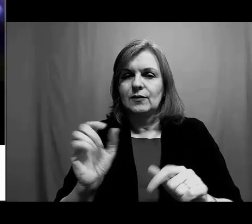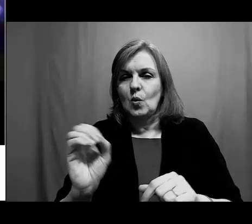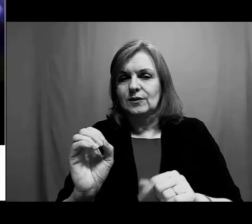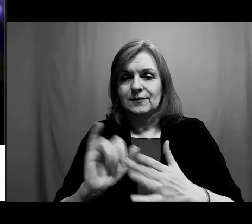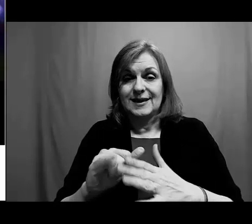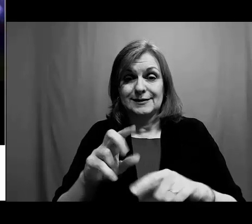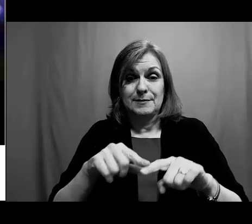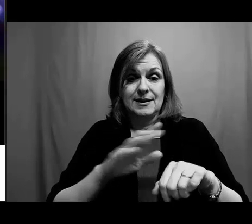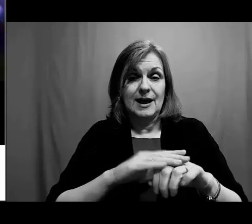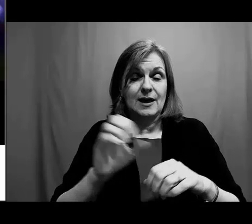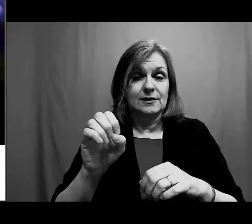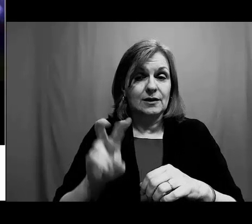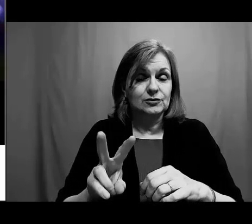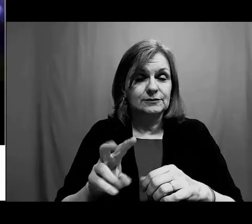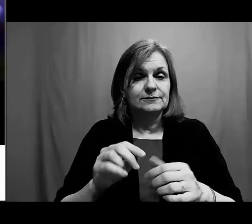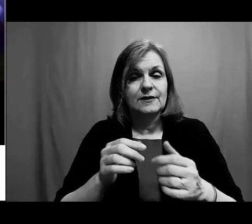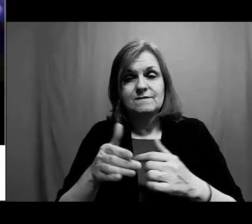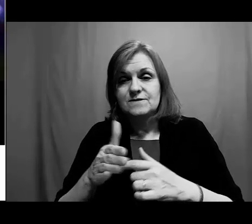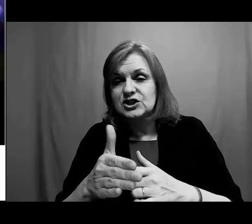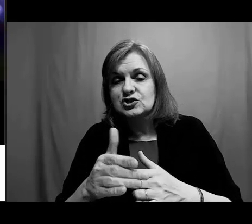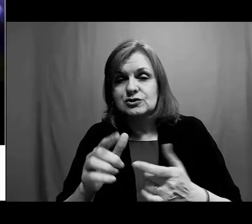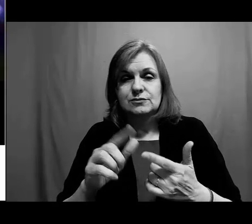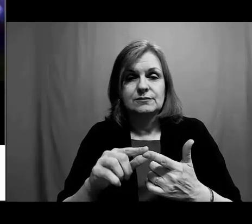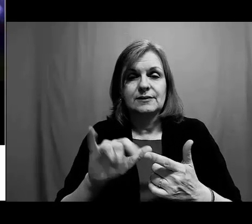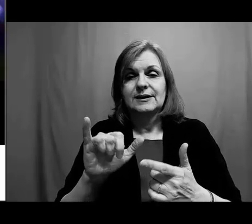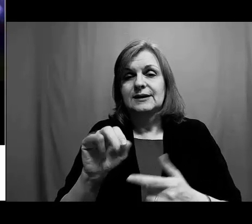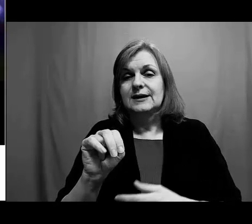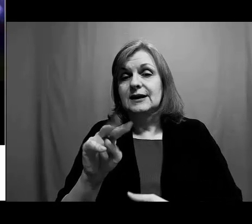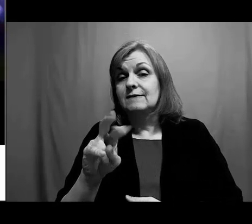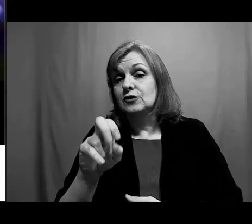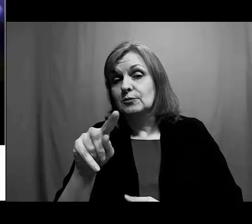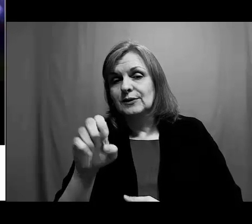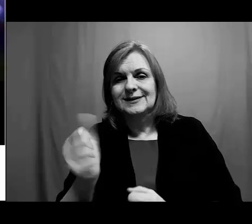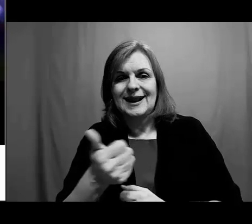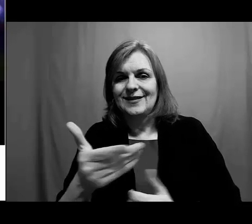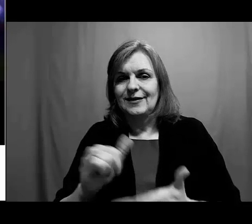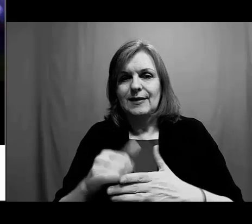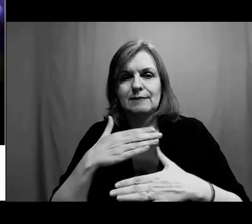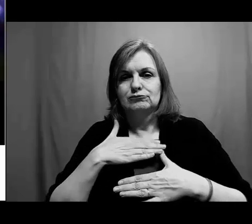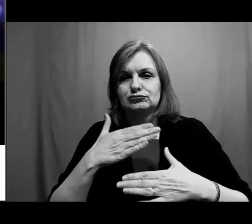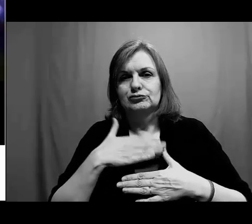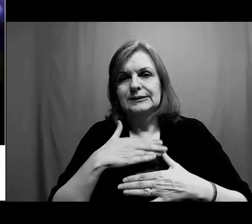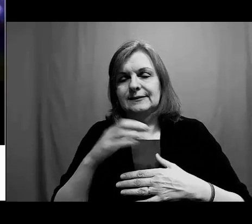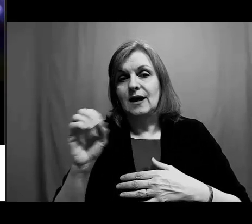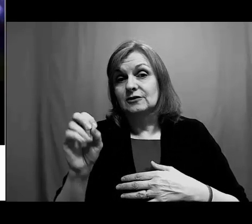oxygen in the water fish invertebrates everything that breathes oxygen!